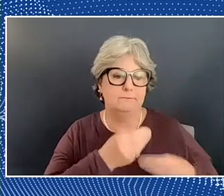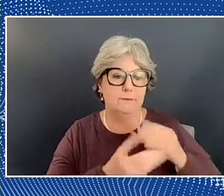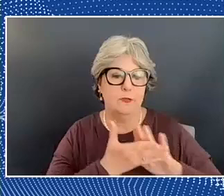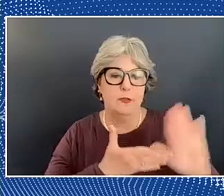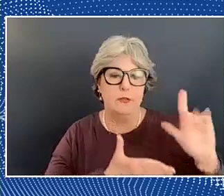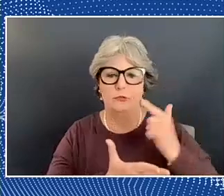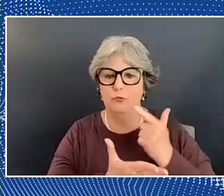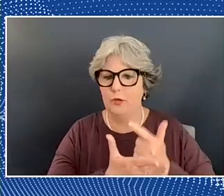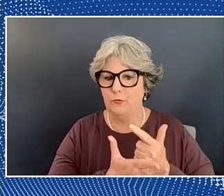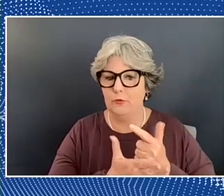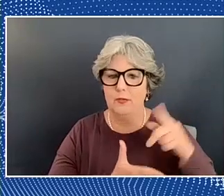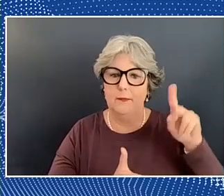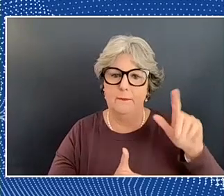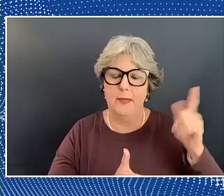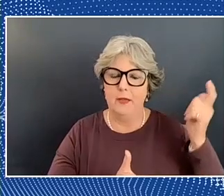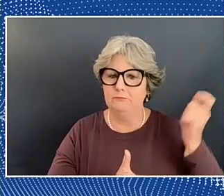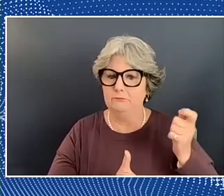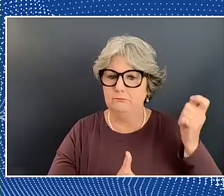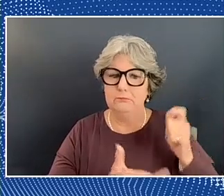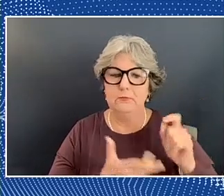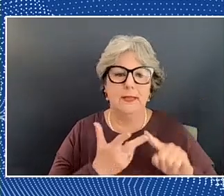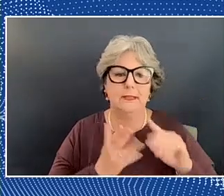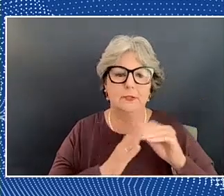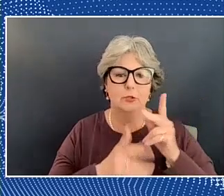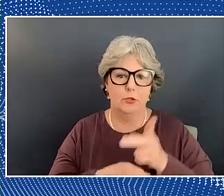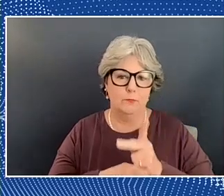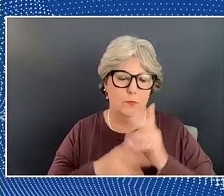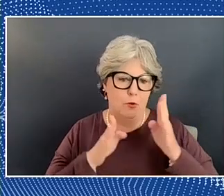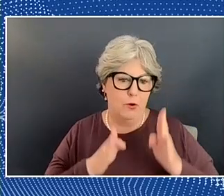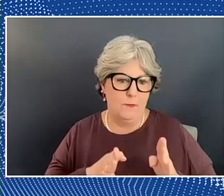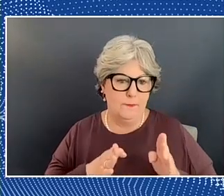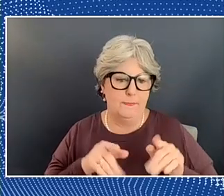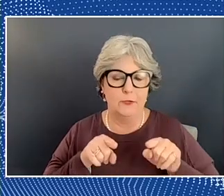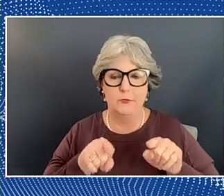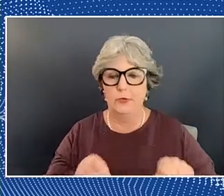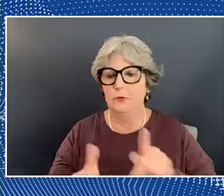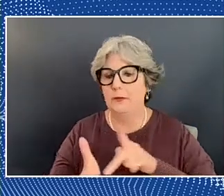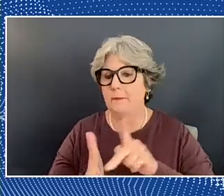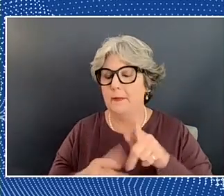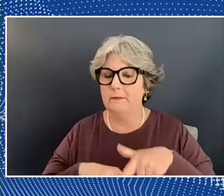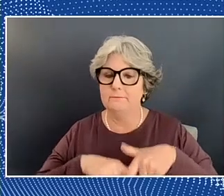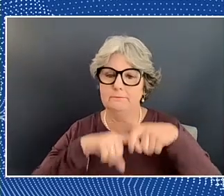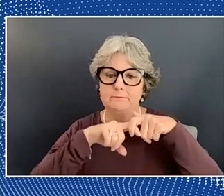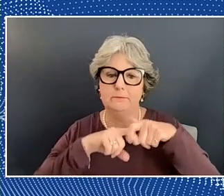a Pell Grant recipient, and a student loan borrower. During the payment pause, I graduated from law school and began